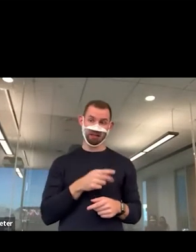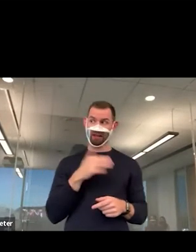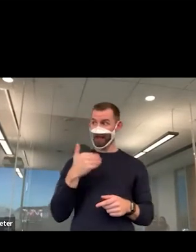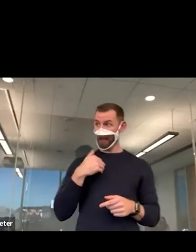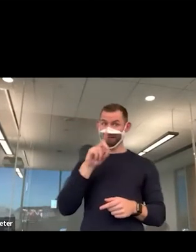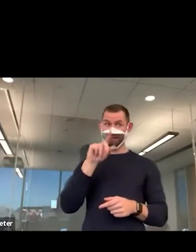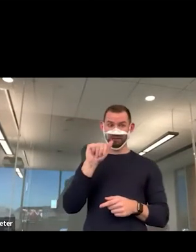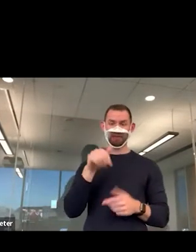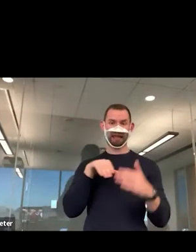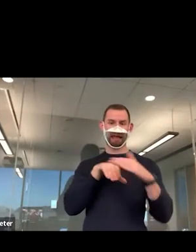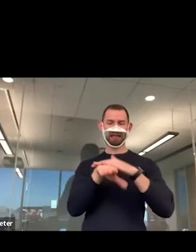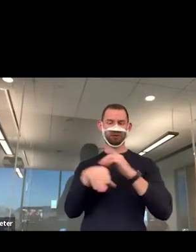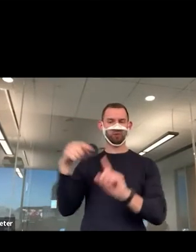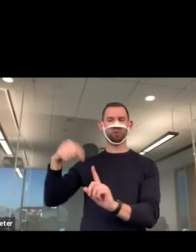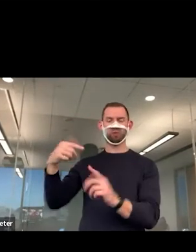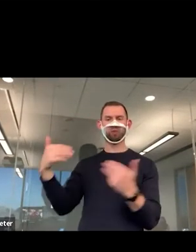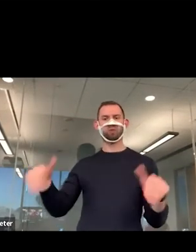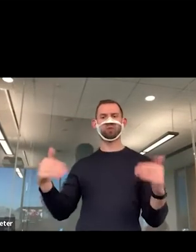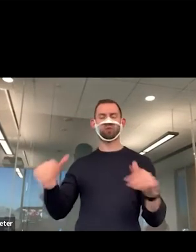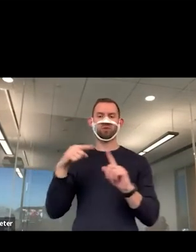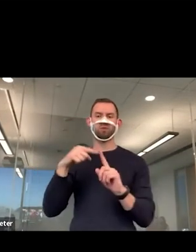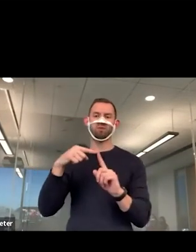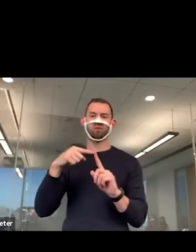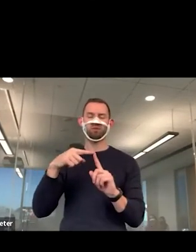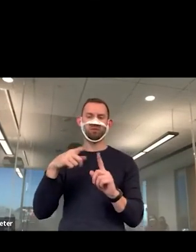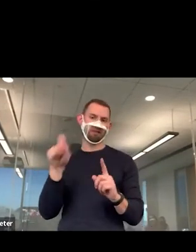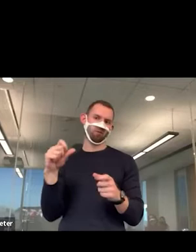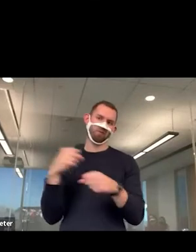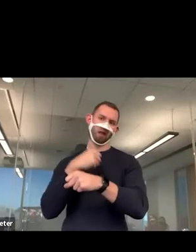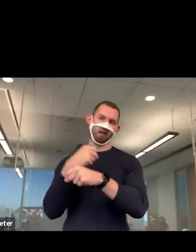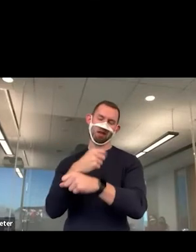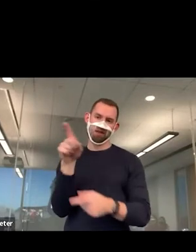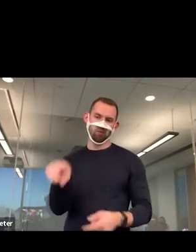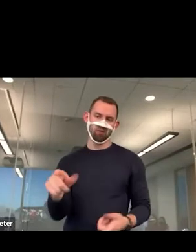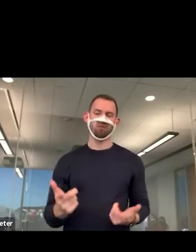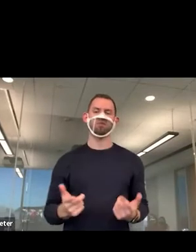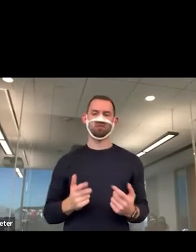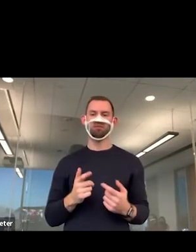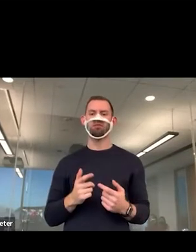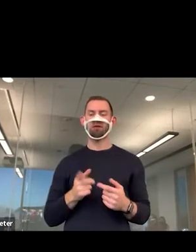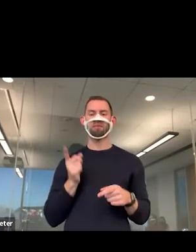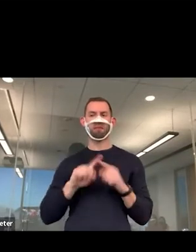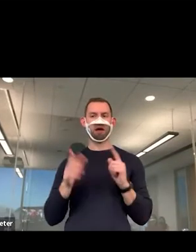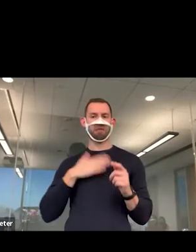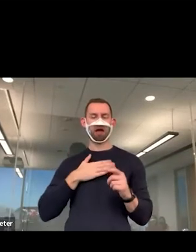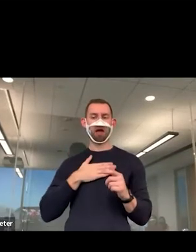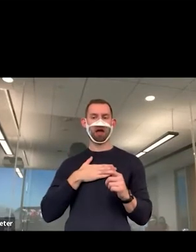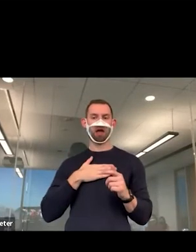you know certainly something that needed fighting for but um this was where i decided to focus